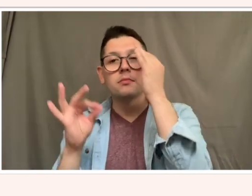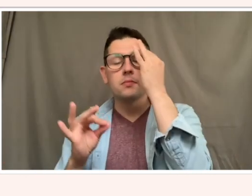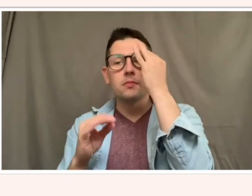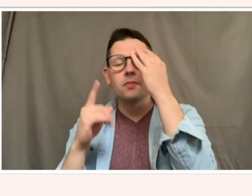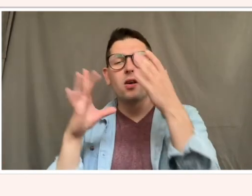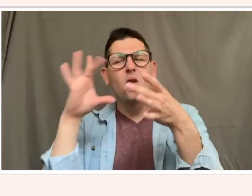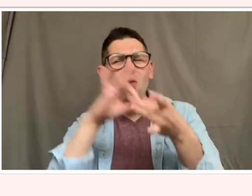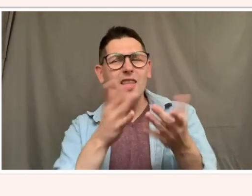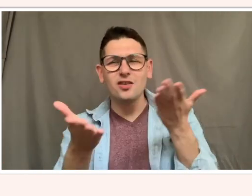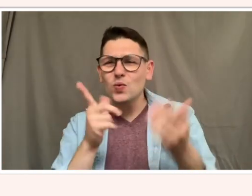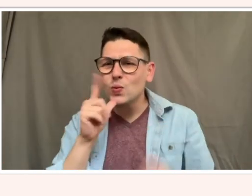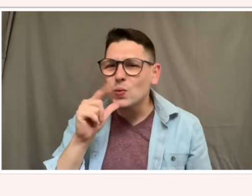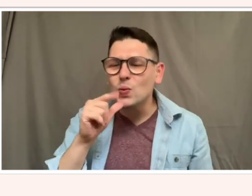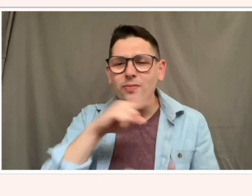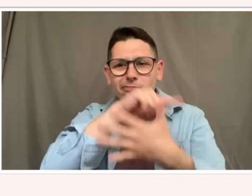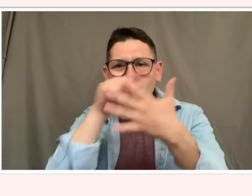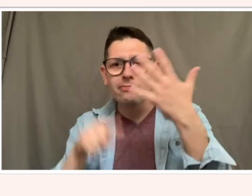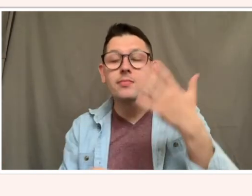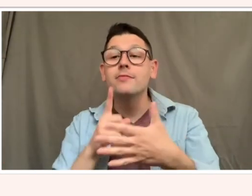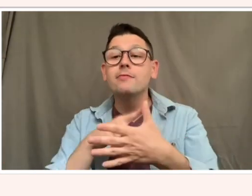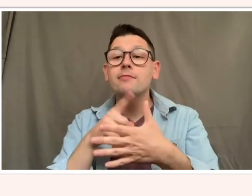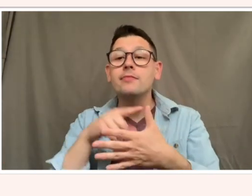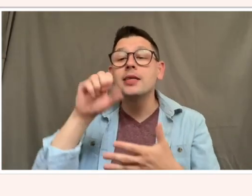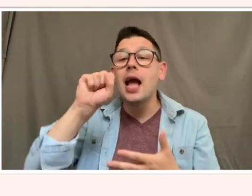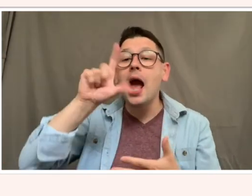Now, collaboration with related services is going to be really important.